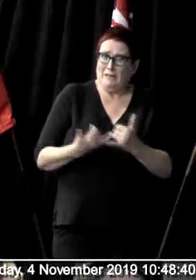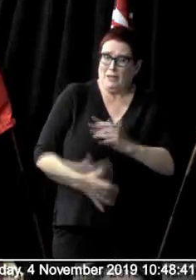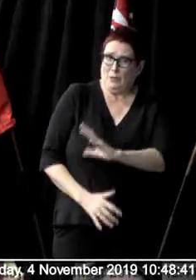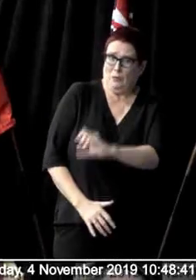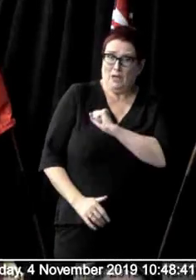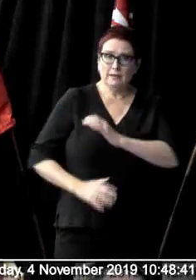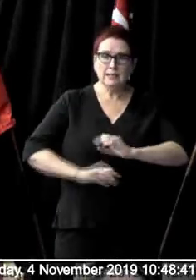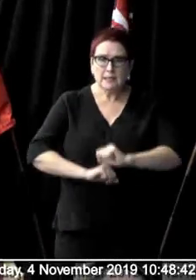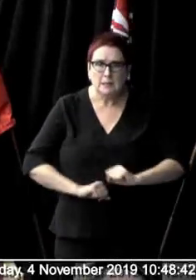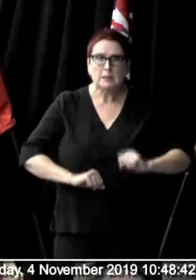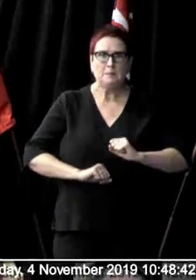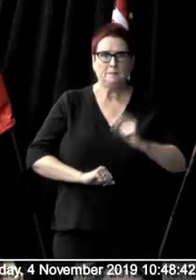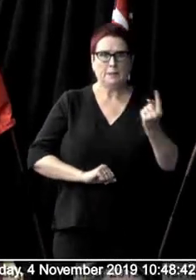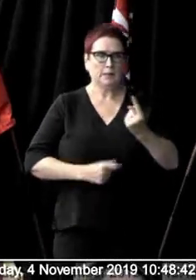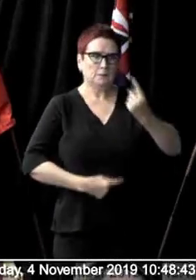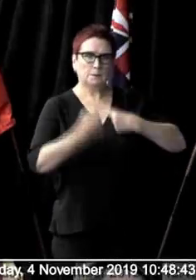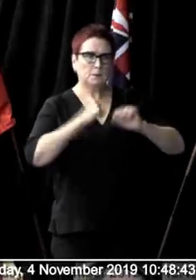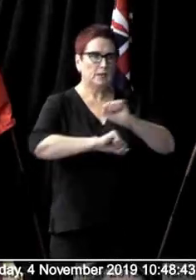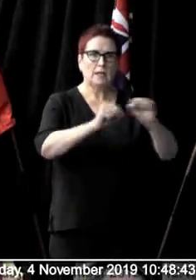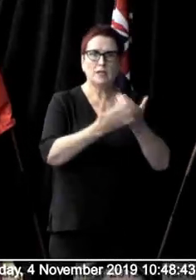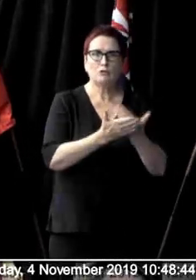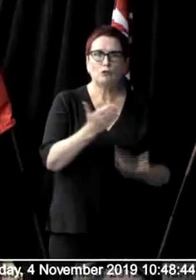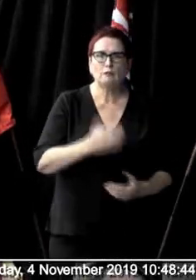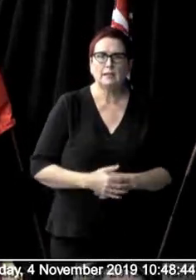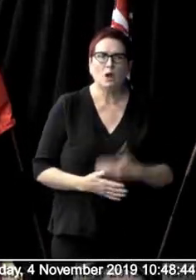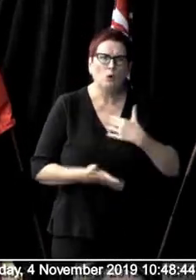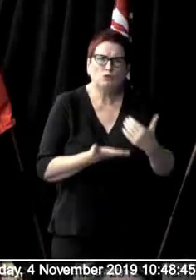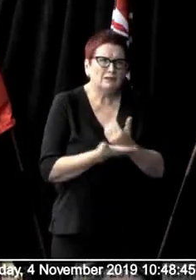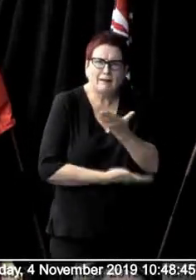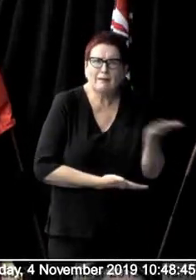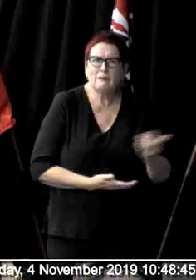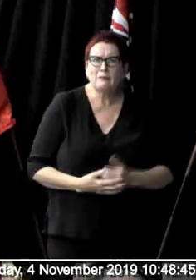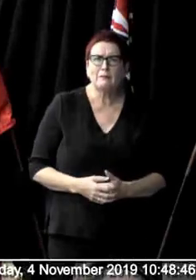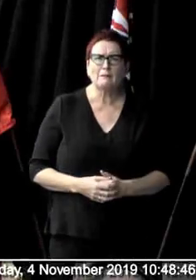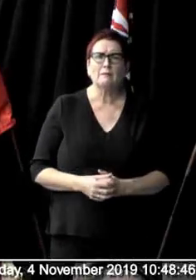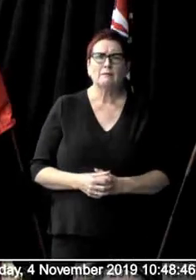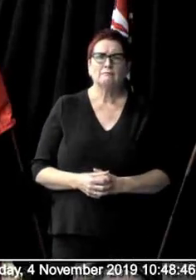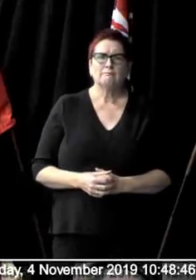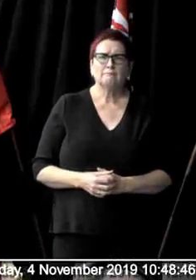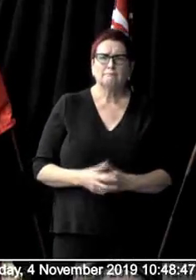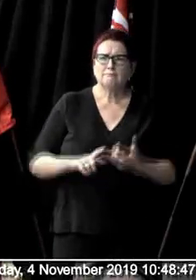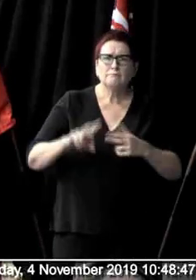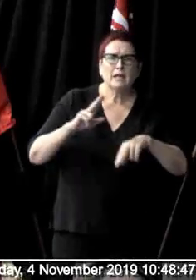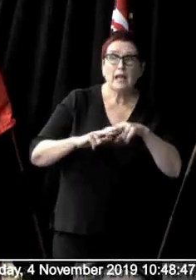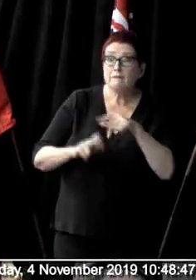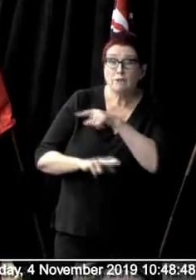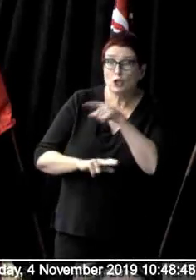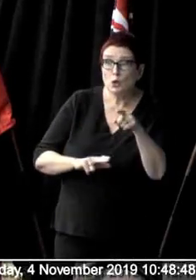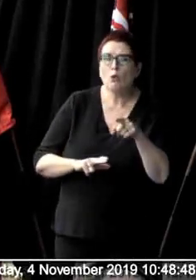and share their experiences with us. Consequences for publication in defiance of the non-publication order are,